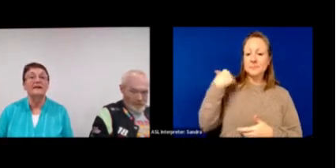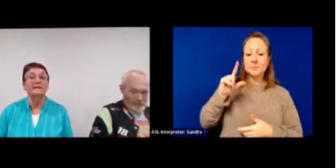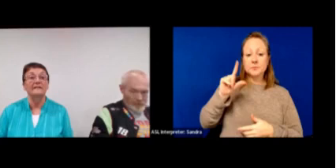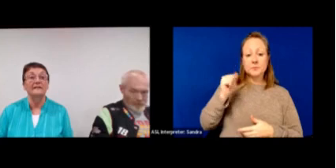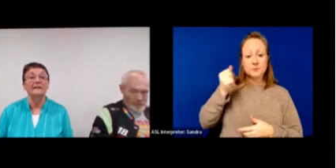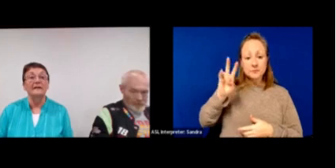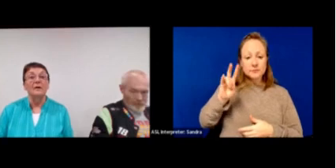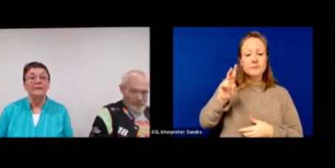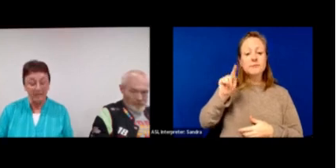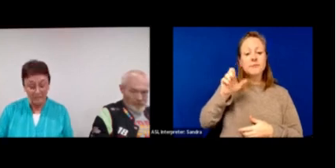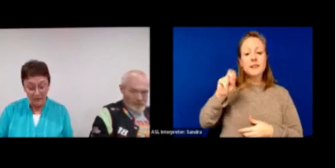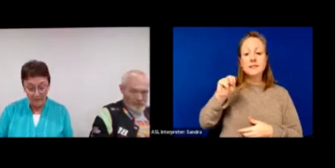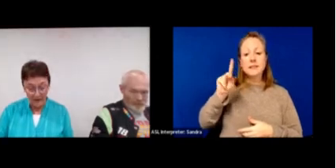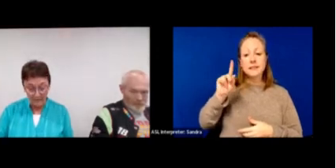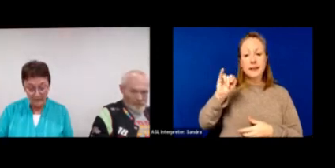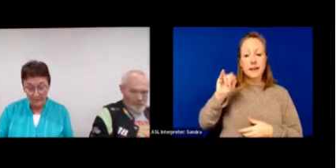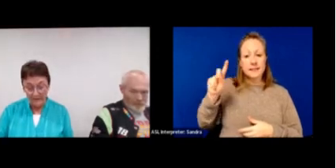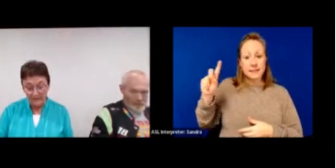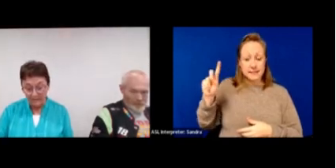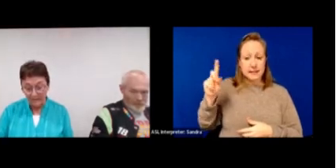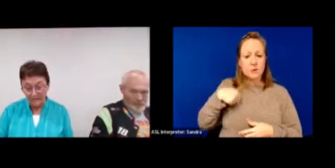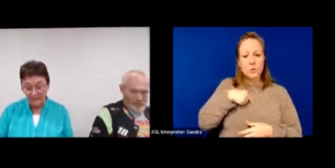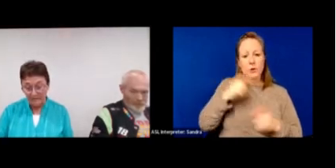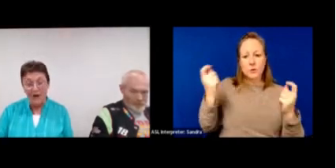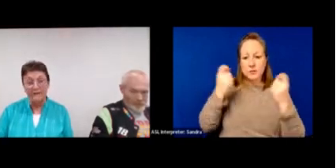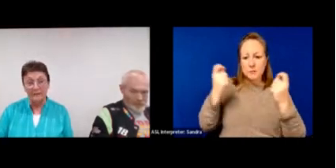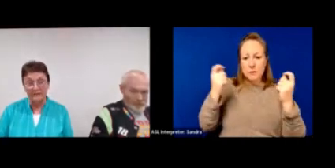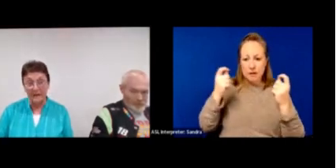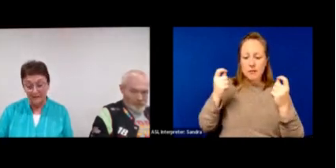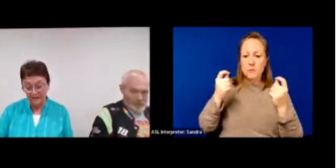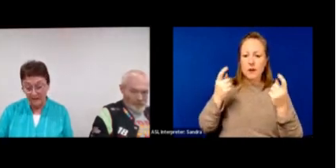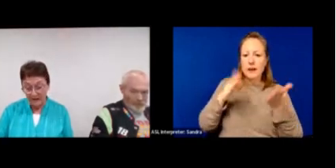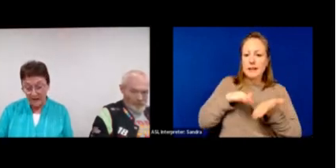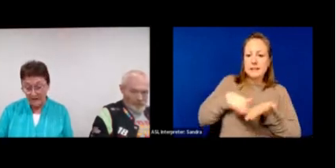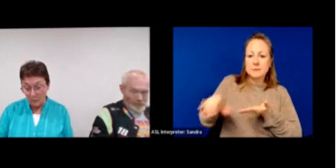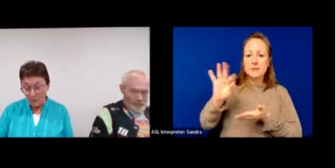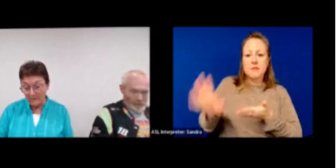D ID was experiment with celebrating the dismissal of the lawsuits ending a poor of a